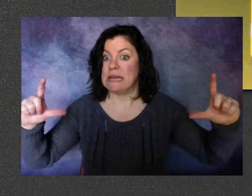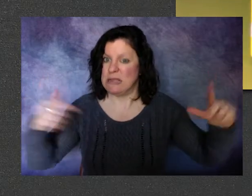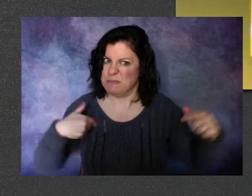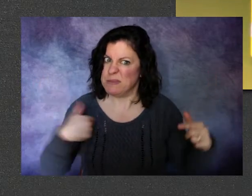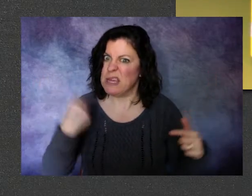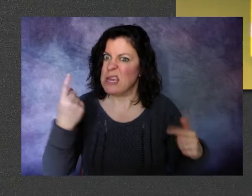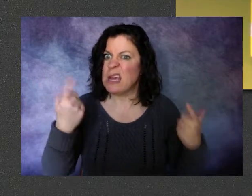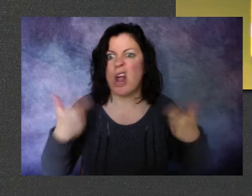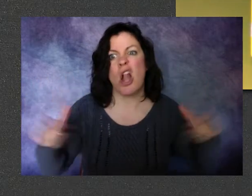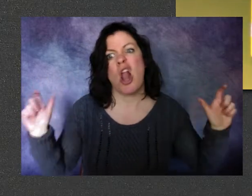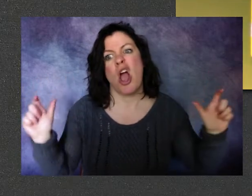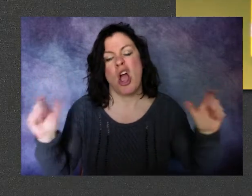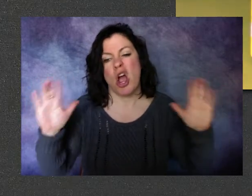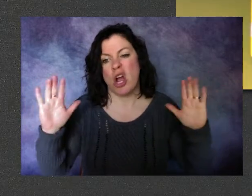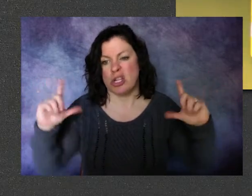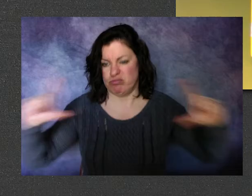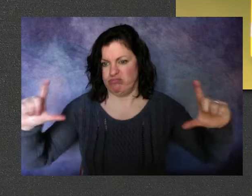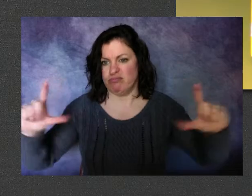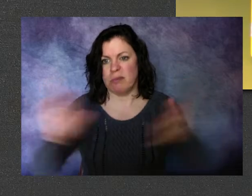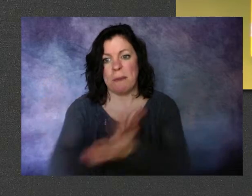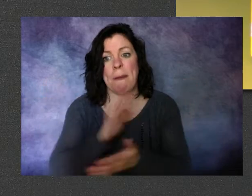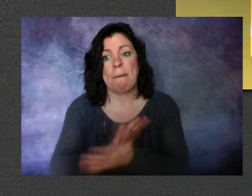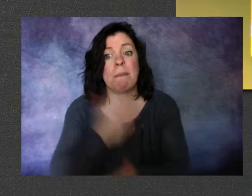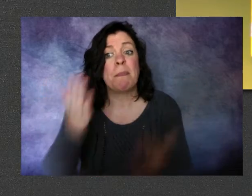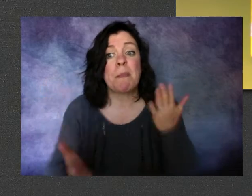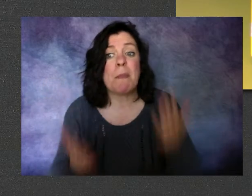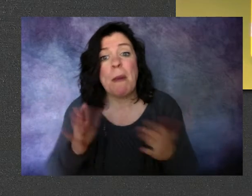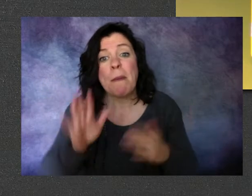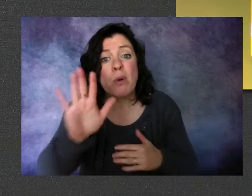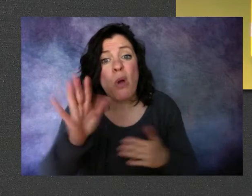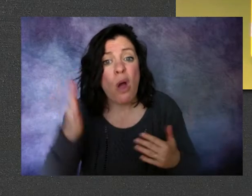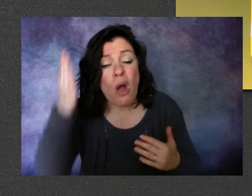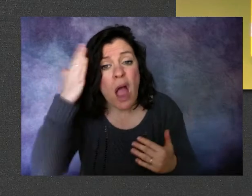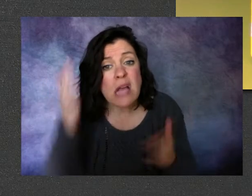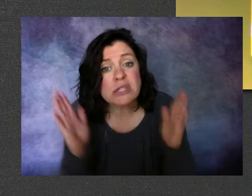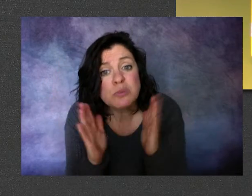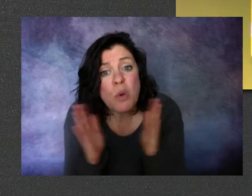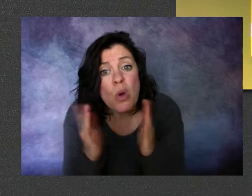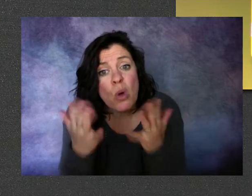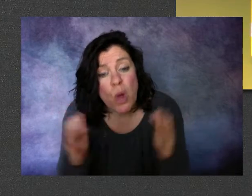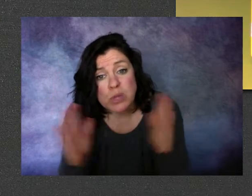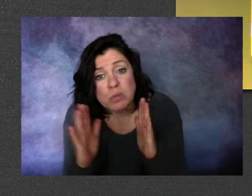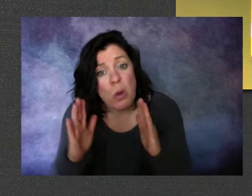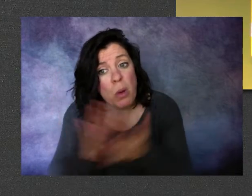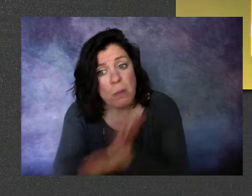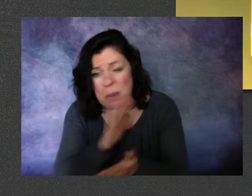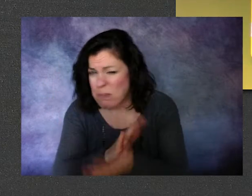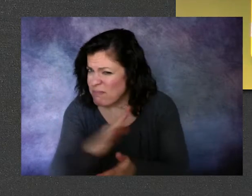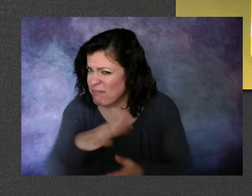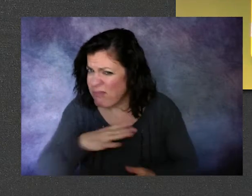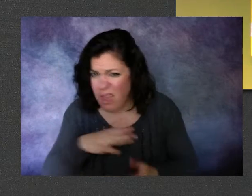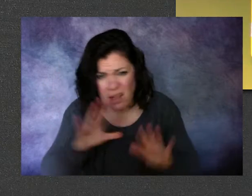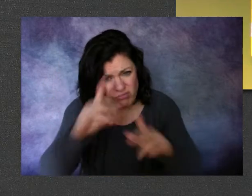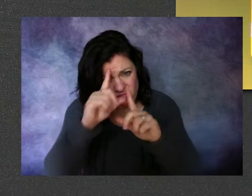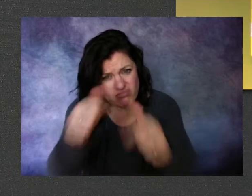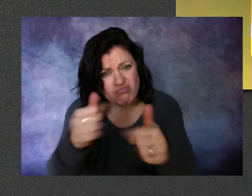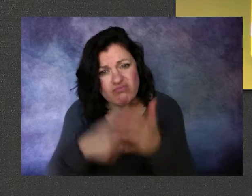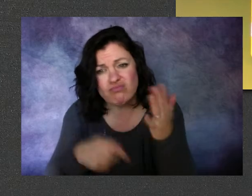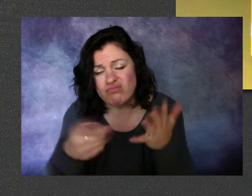So I have a big white piece of paper here, but like I said, your hat might not look exactly like mine and that's okay.